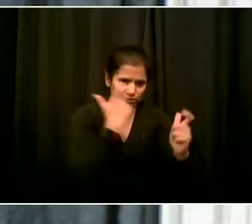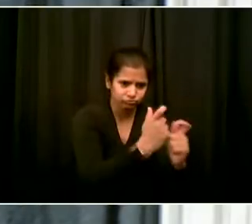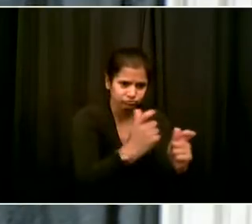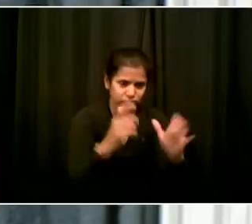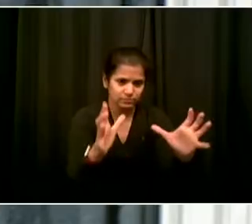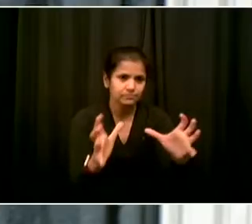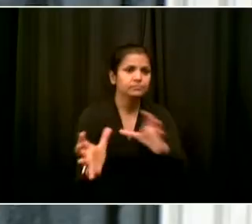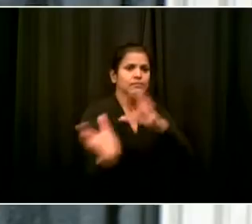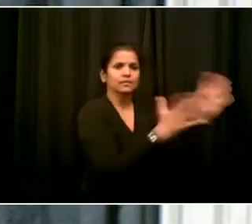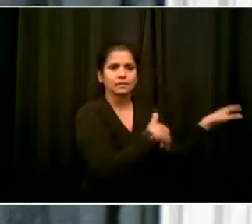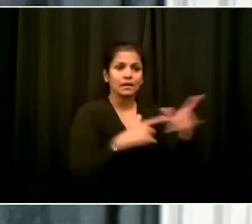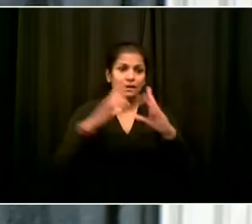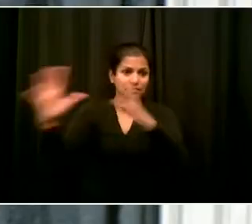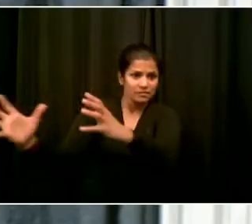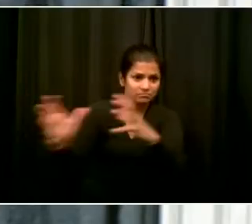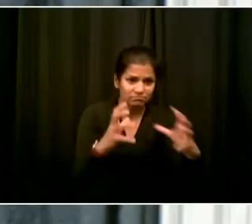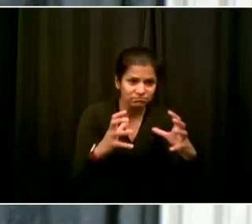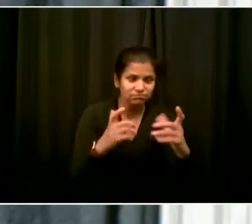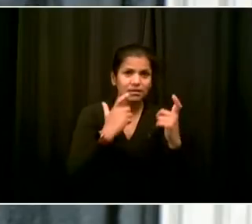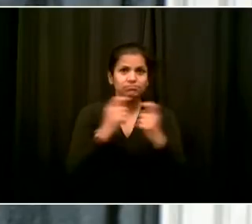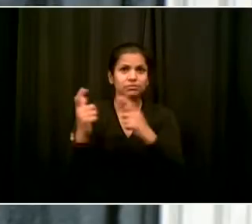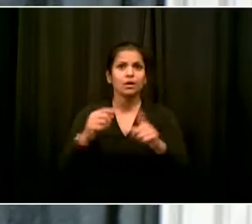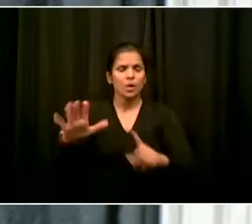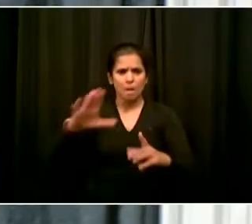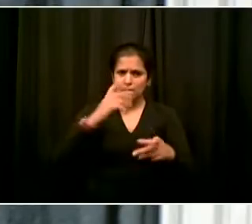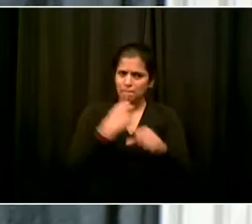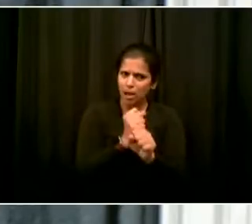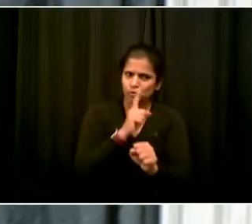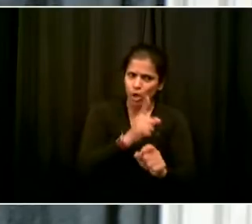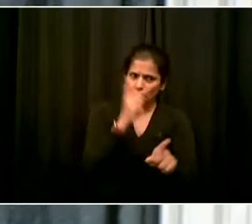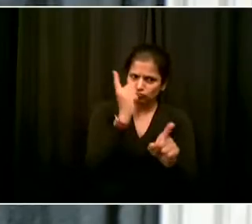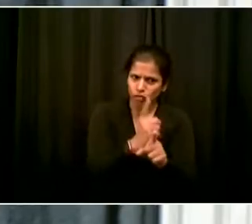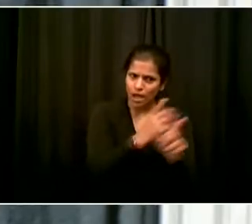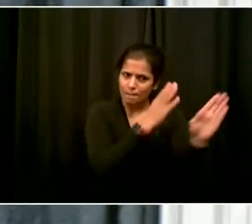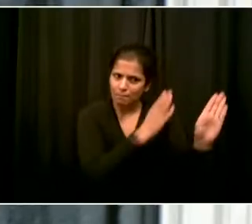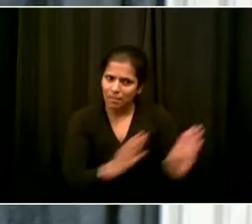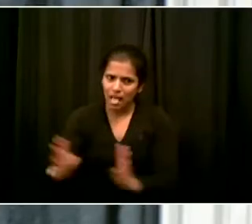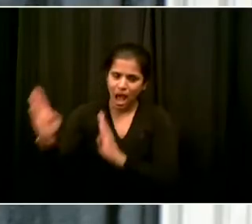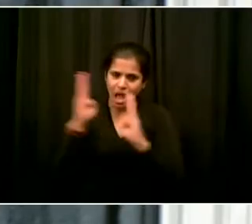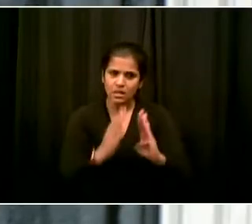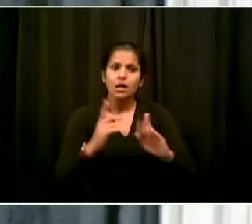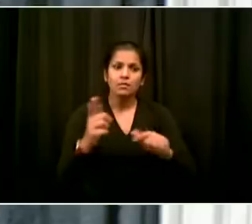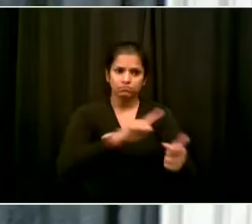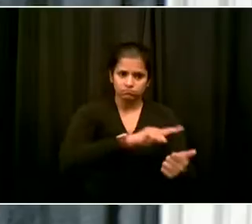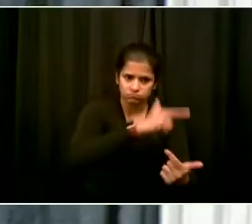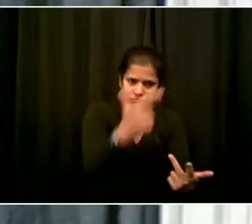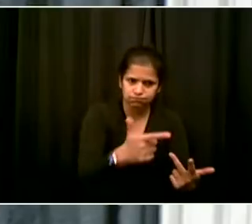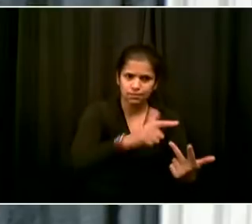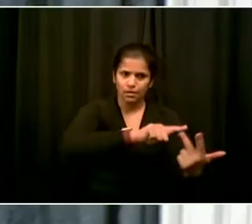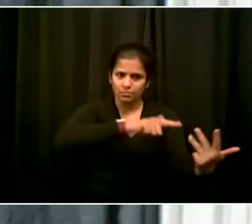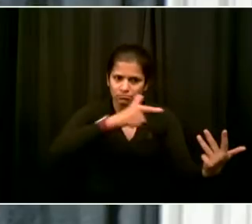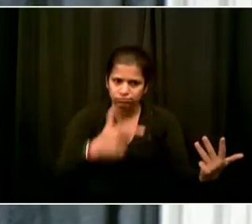OPERRATIOONS, DATA TRACKING, EQUITY, AND PUBLIC INFORMATION. OUR FIITRS PRIORITY INCLUDES HEALTHCARE HEROES, THOSE WHO